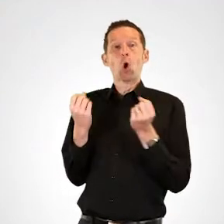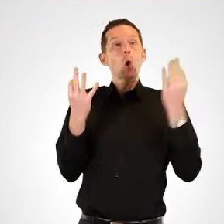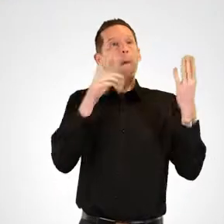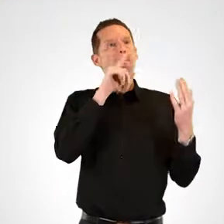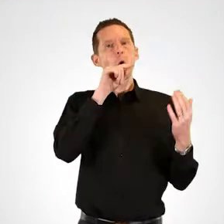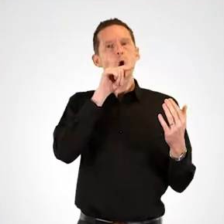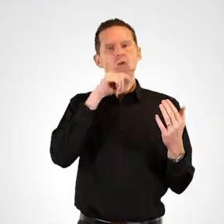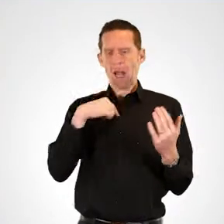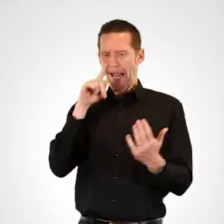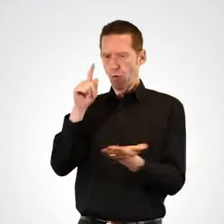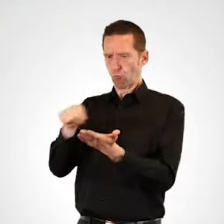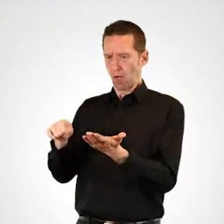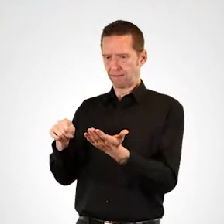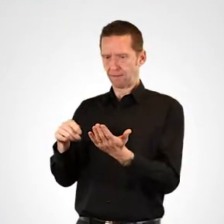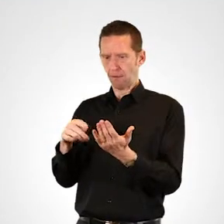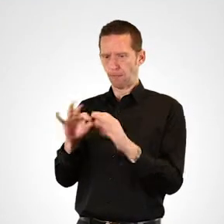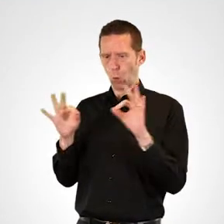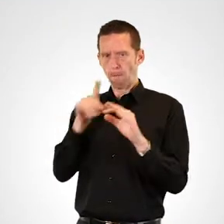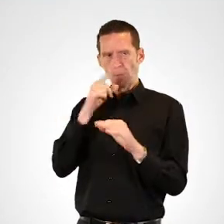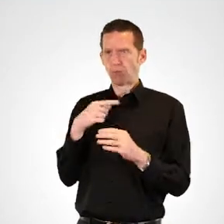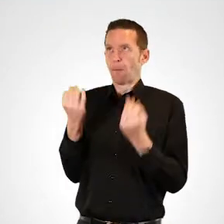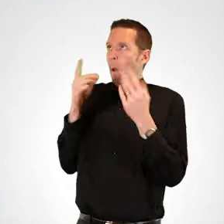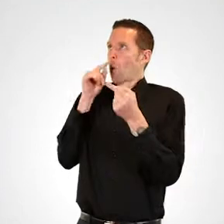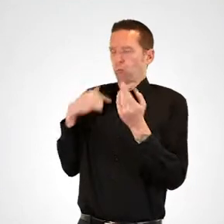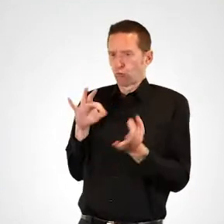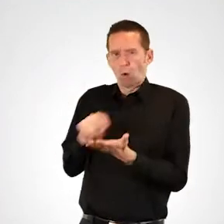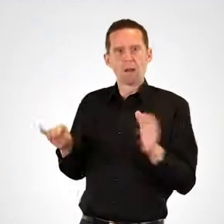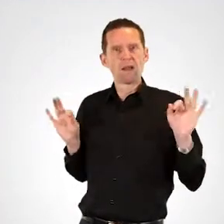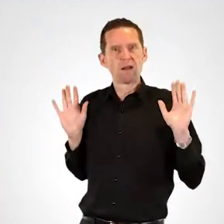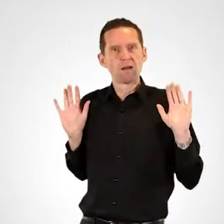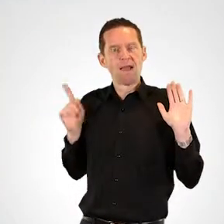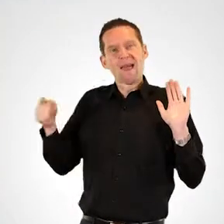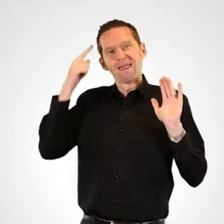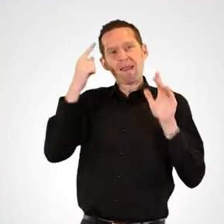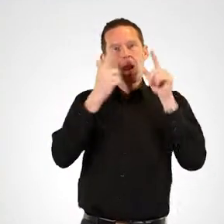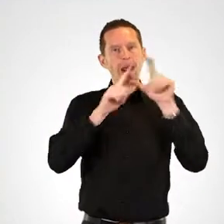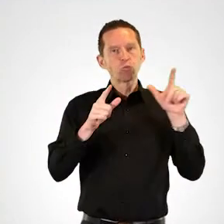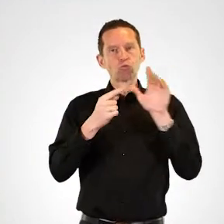There aren't any birds so I wouldn't be writing anything. Because the language is meant to represent the no birds,